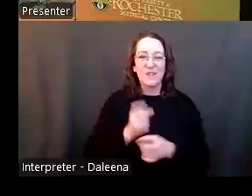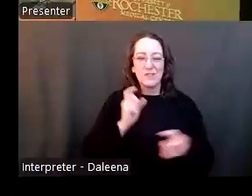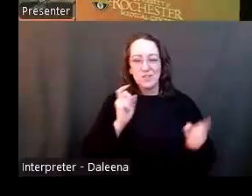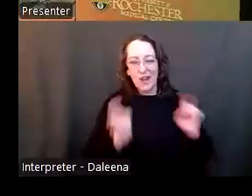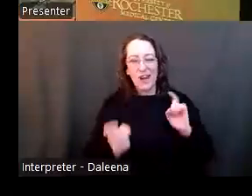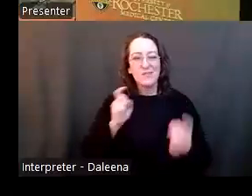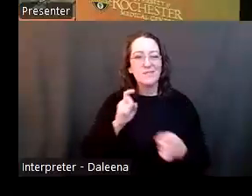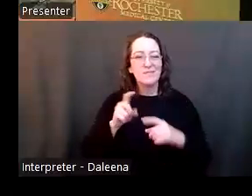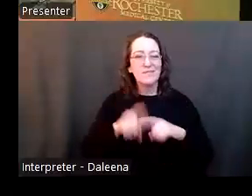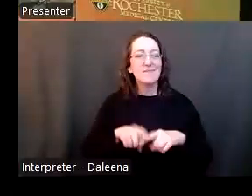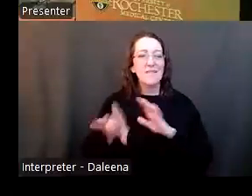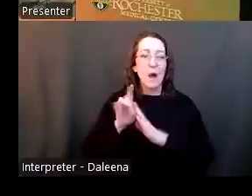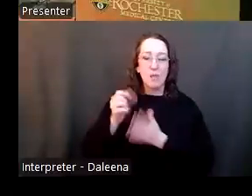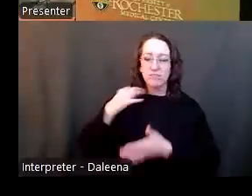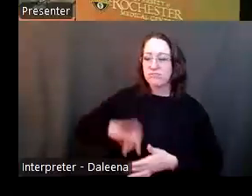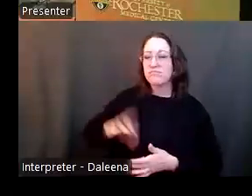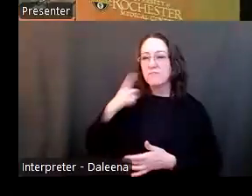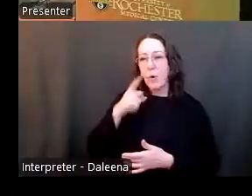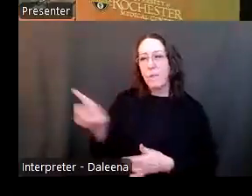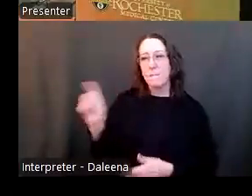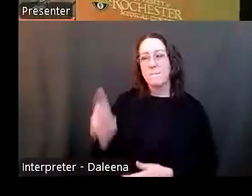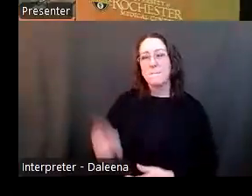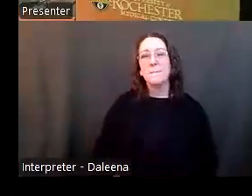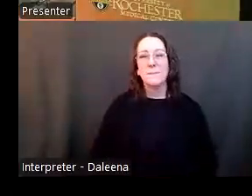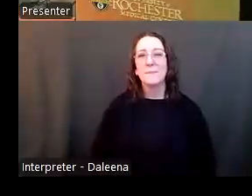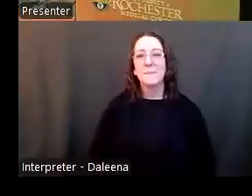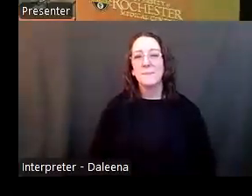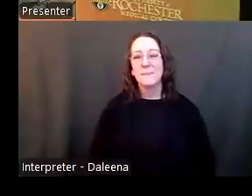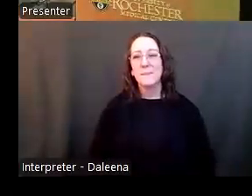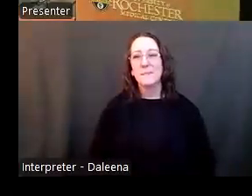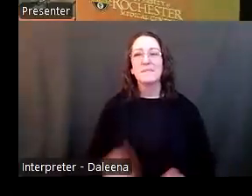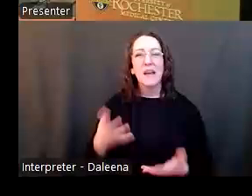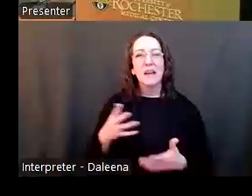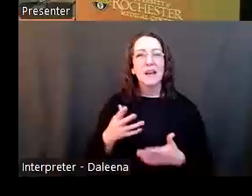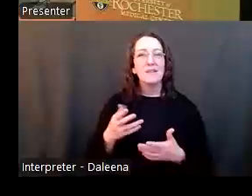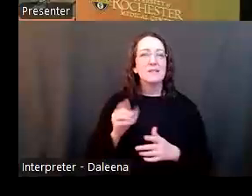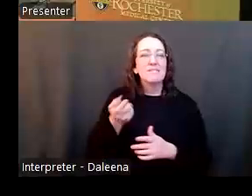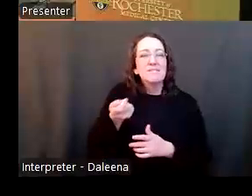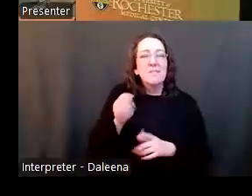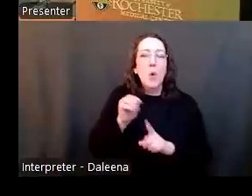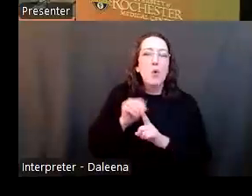we've found as helpful for them um so they get sort of like a little orientation tour to the unit